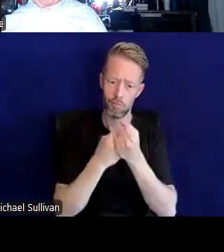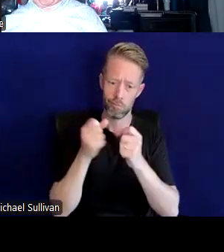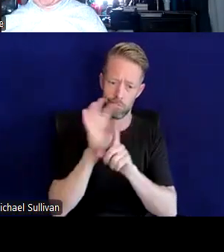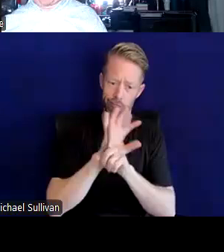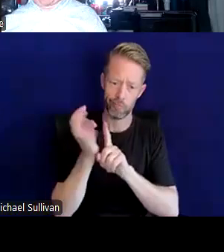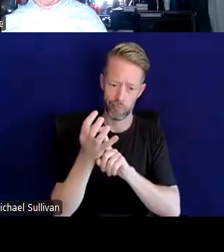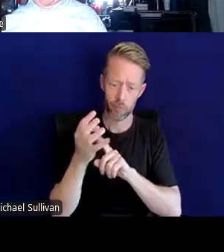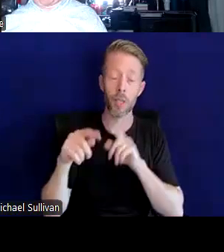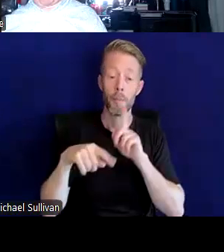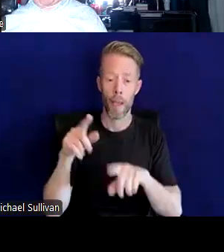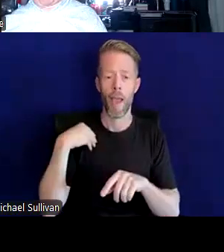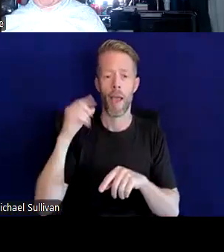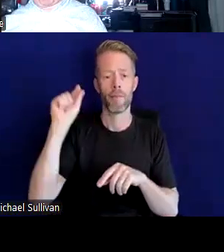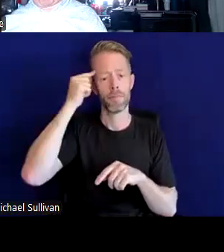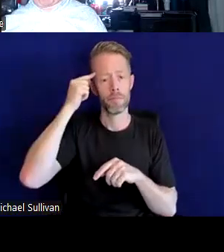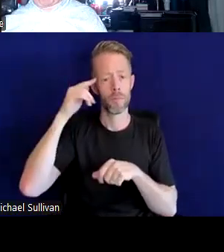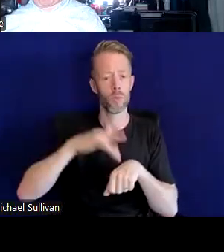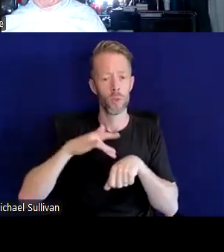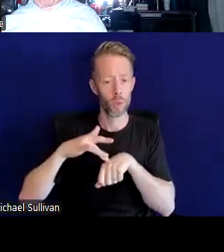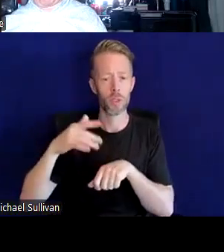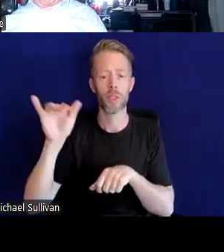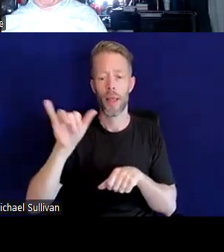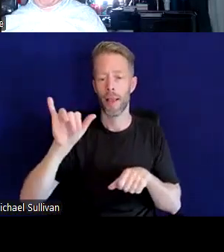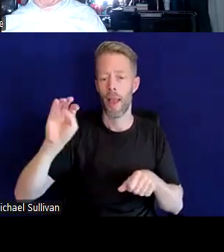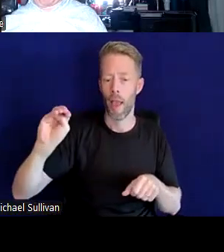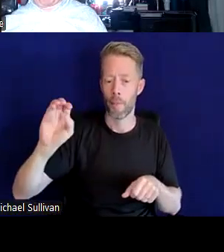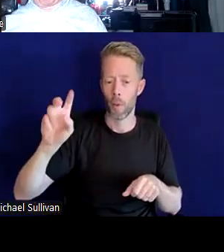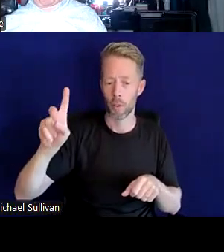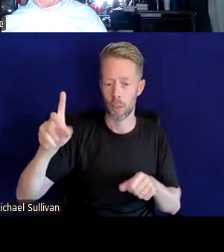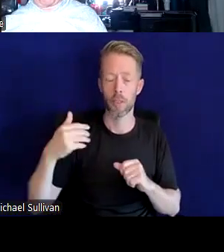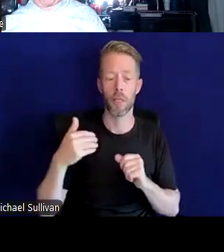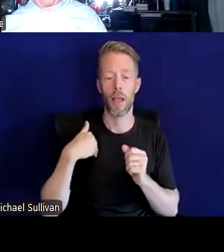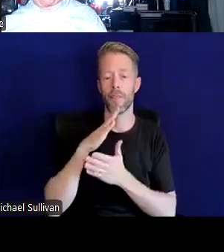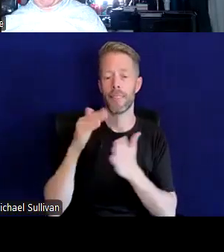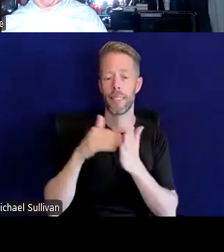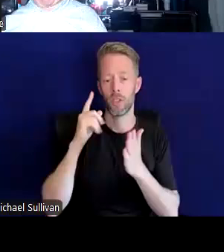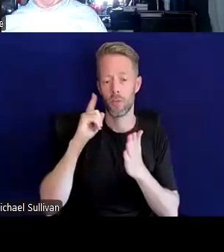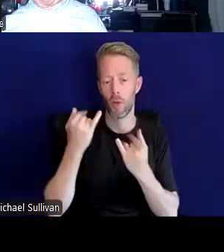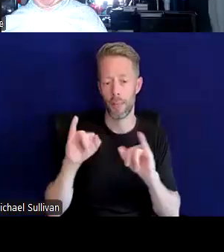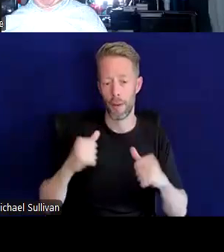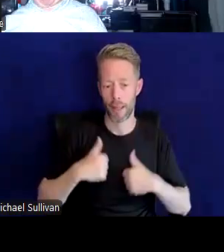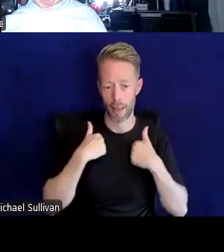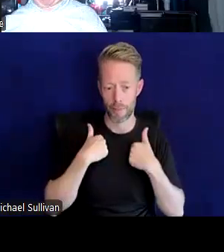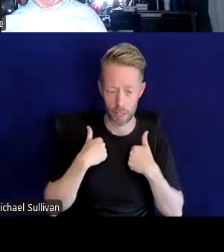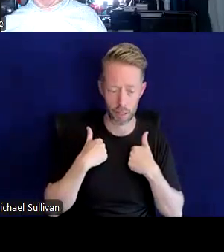government resources like here that love you but also there's at MOD, we can answer questions. There's the centers for independent living. They're also